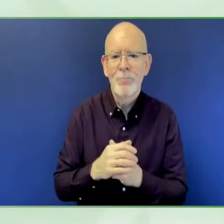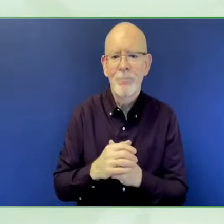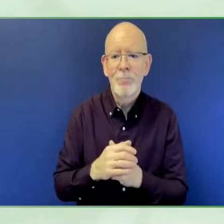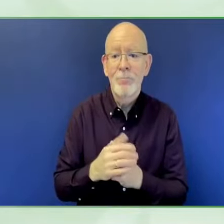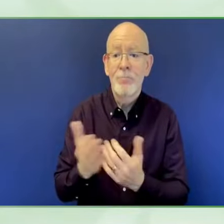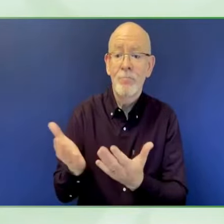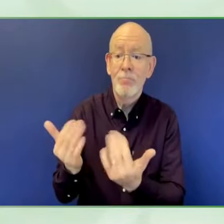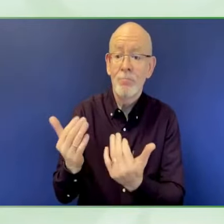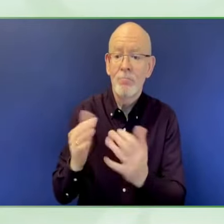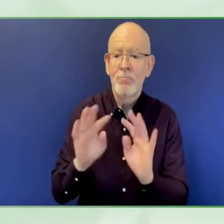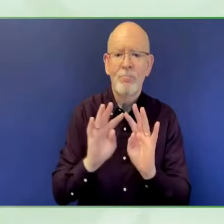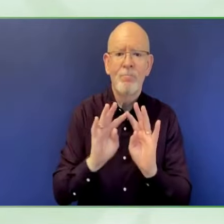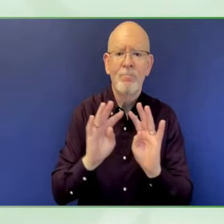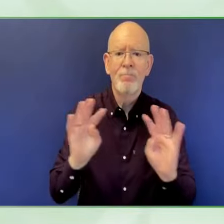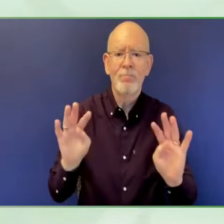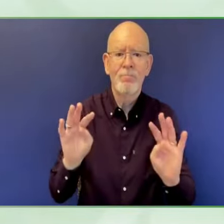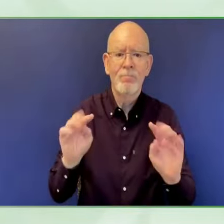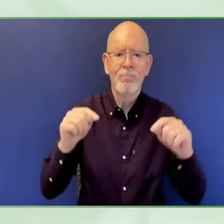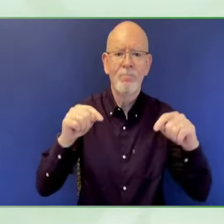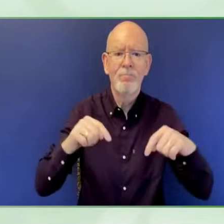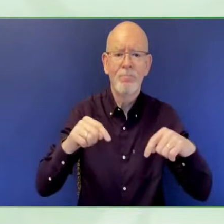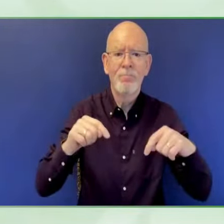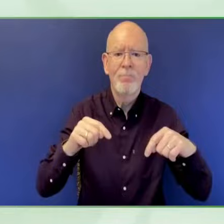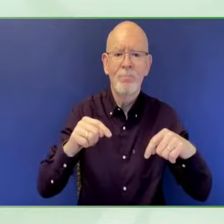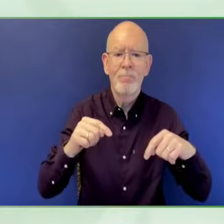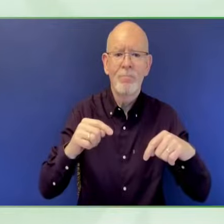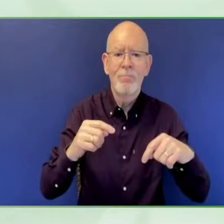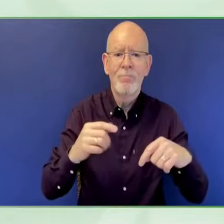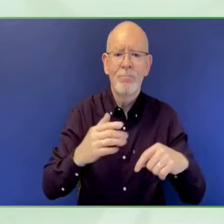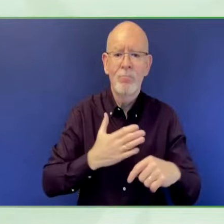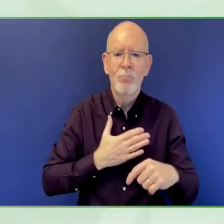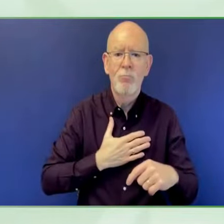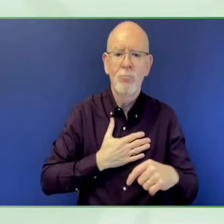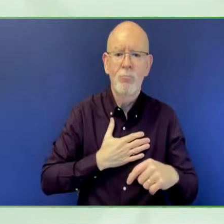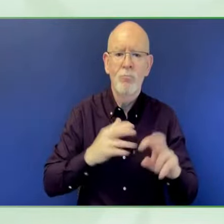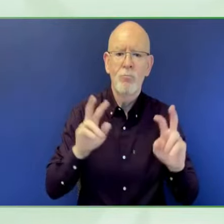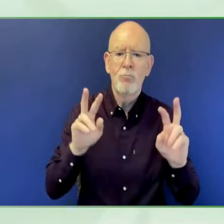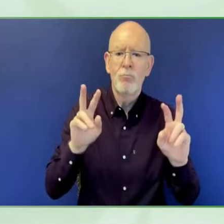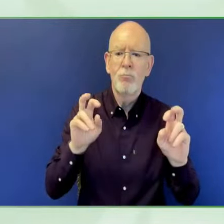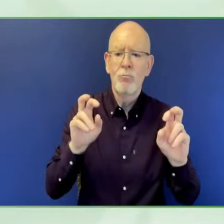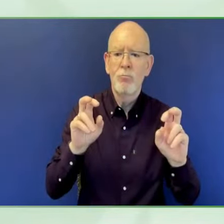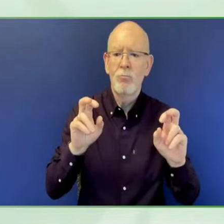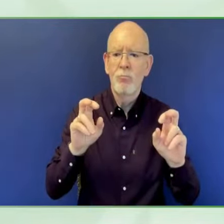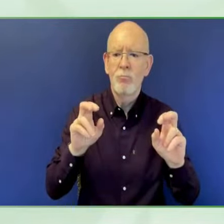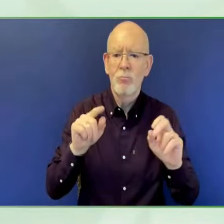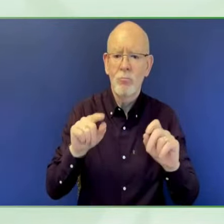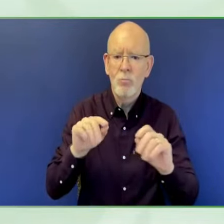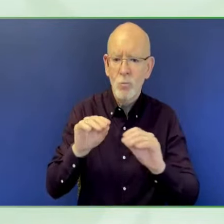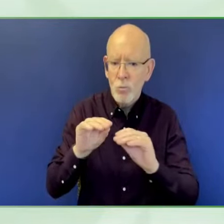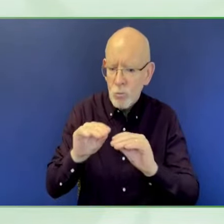Please take a seat.